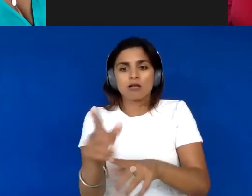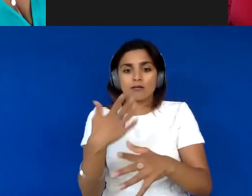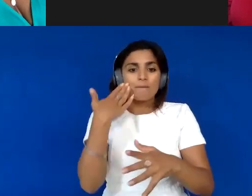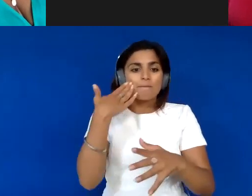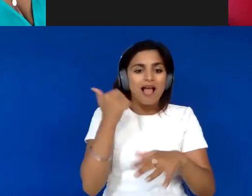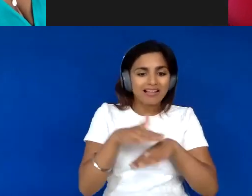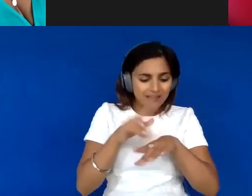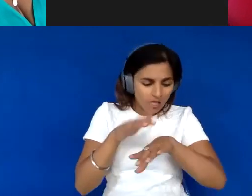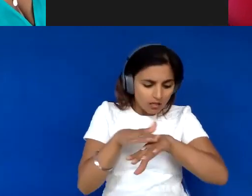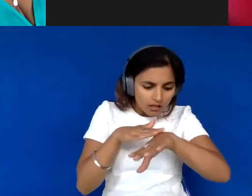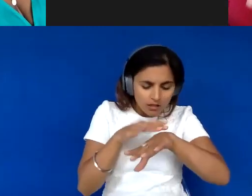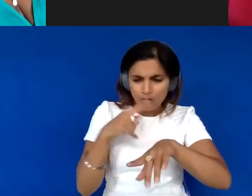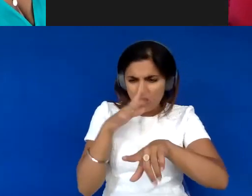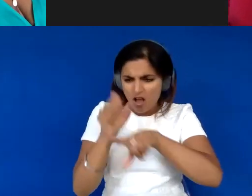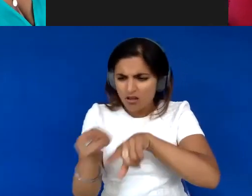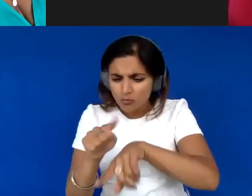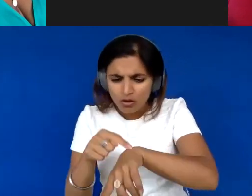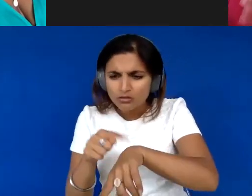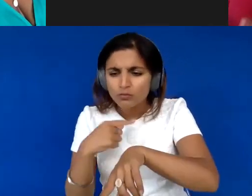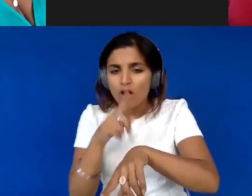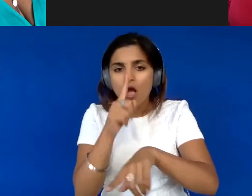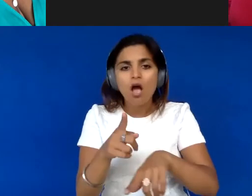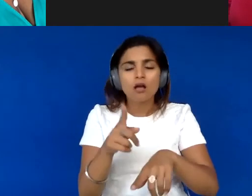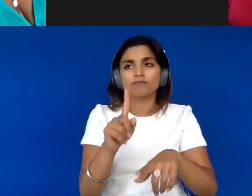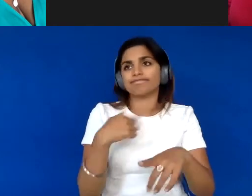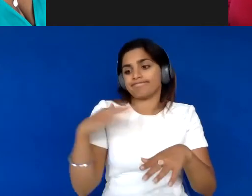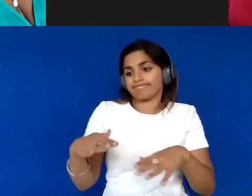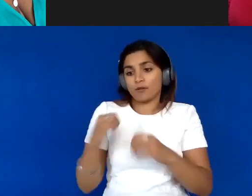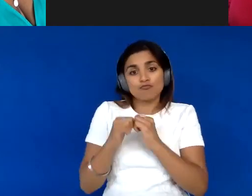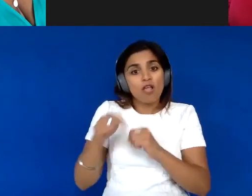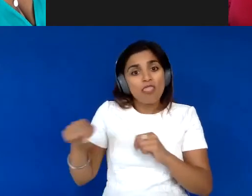someone so like my little brothers would be in a situation where people are